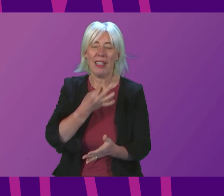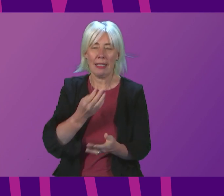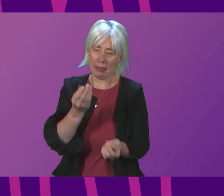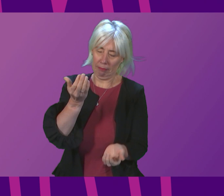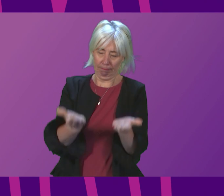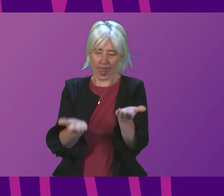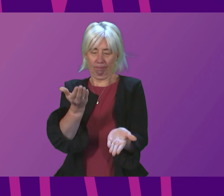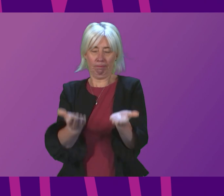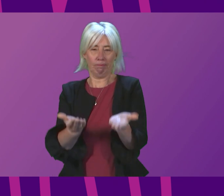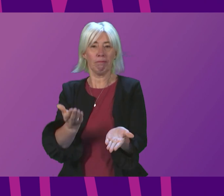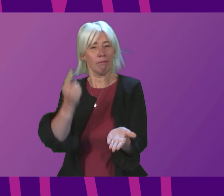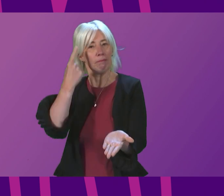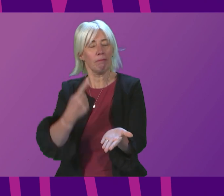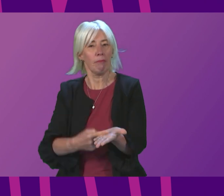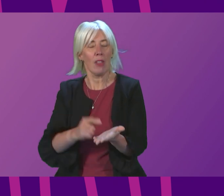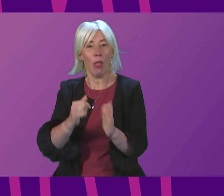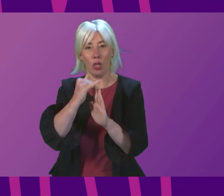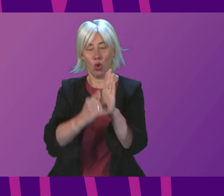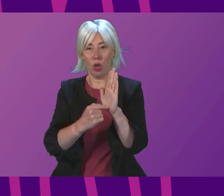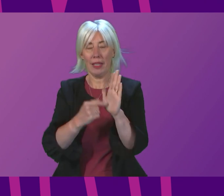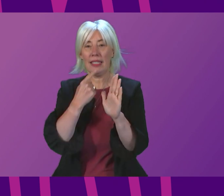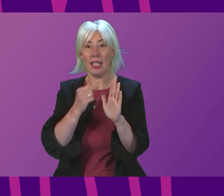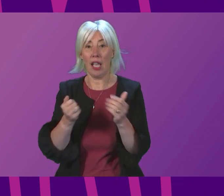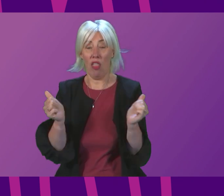The documents expressed the view that the current deal that has been negotiated with